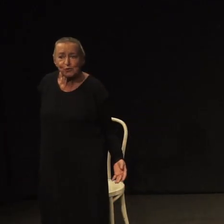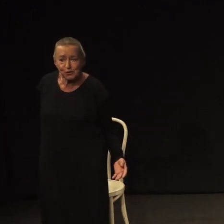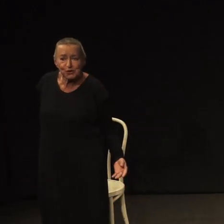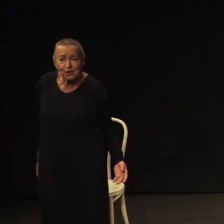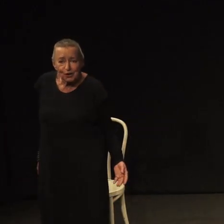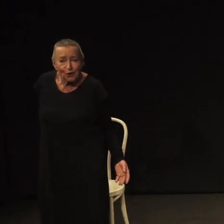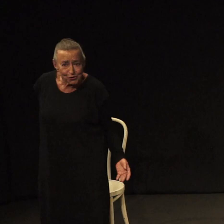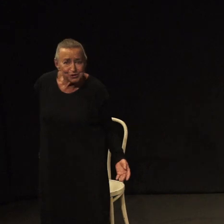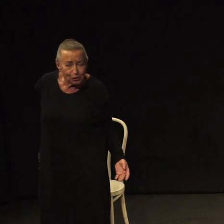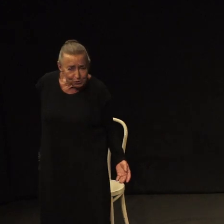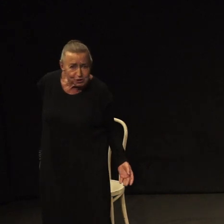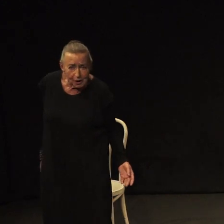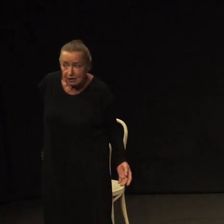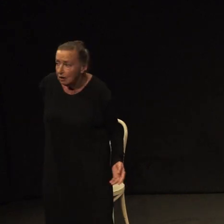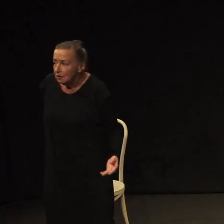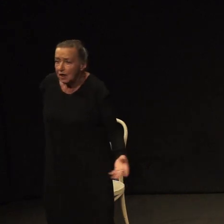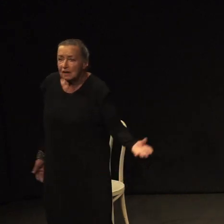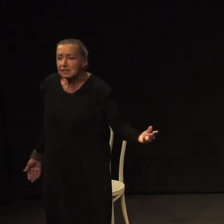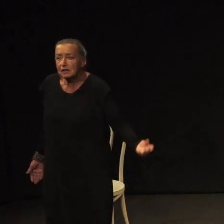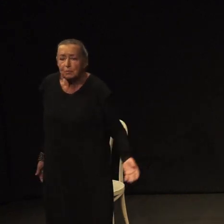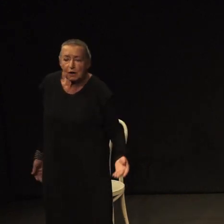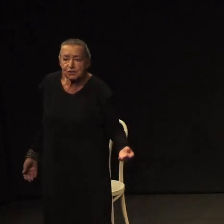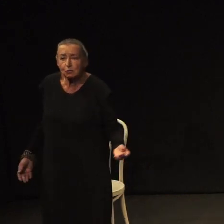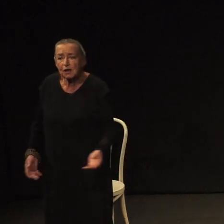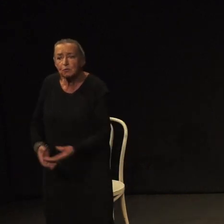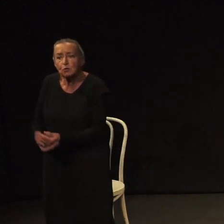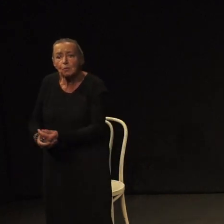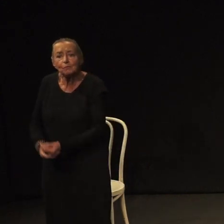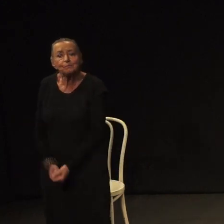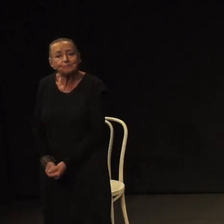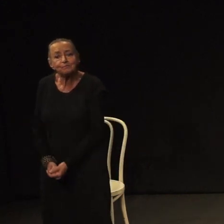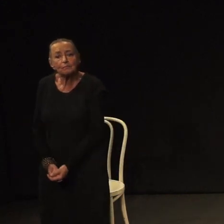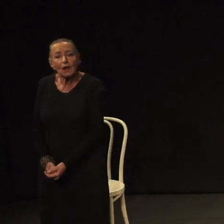would have been too dear by far. But the Count desired the place,